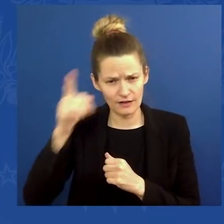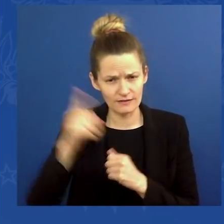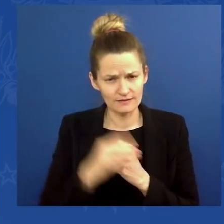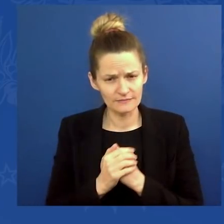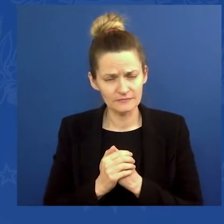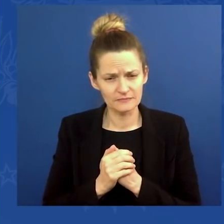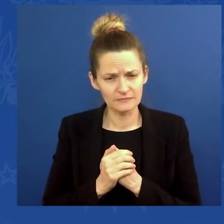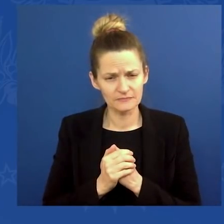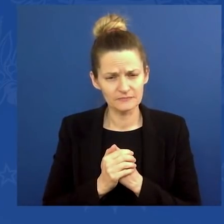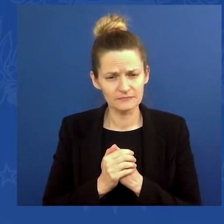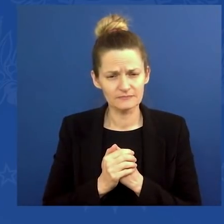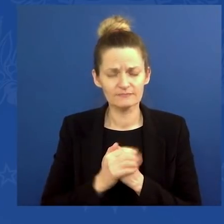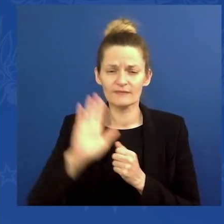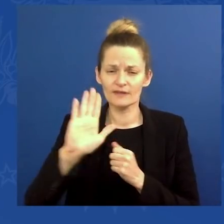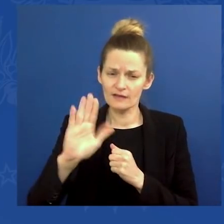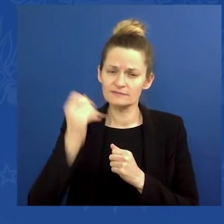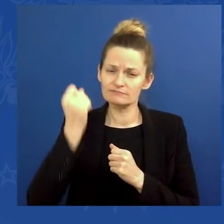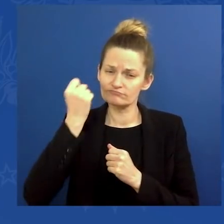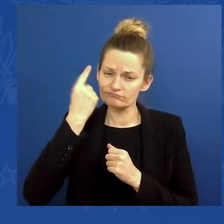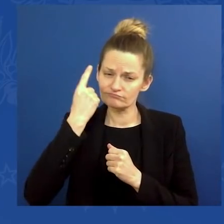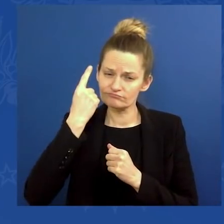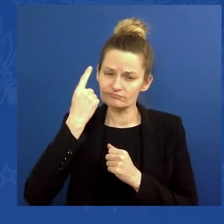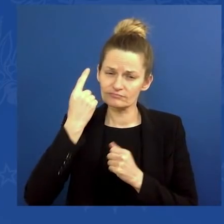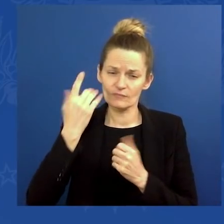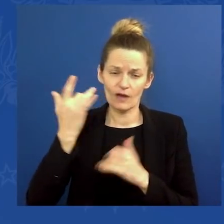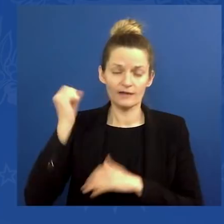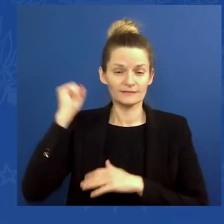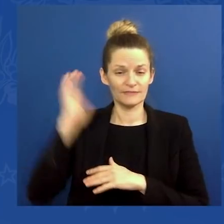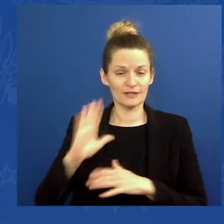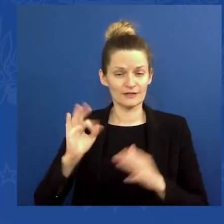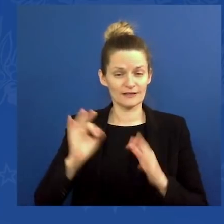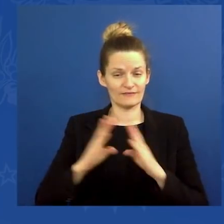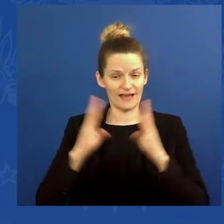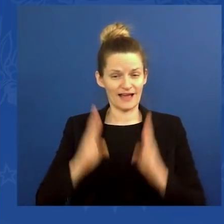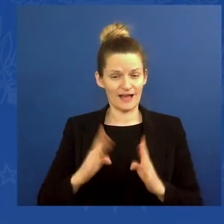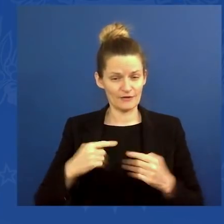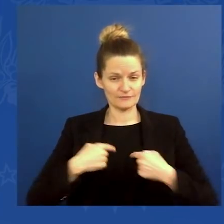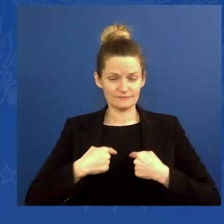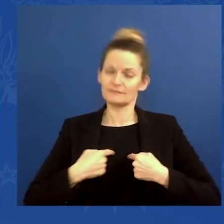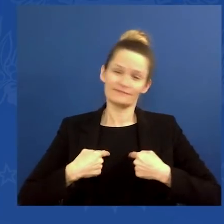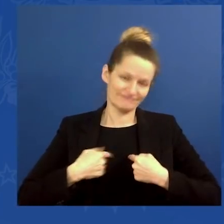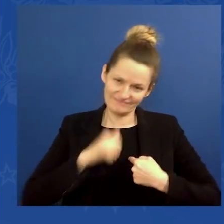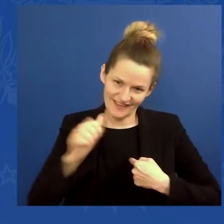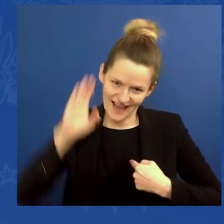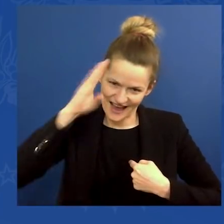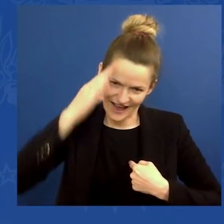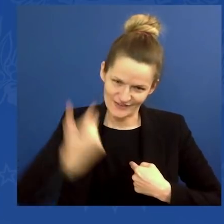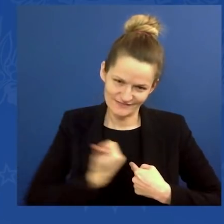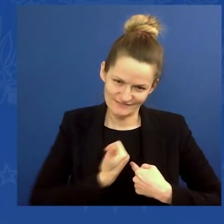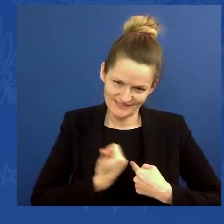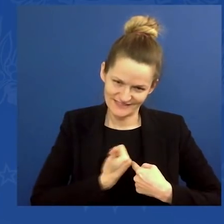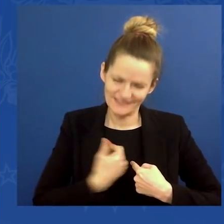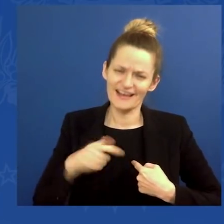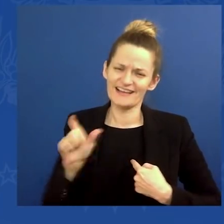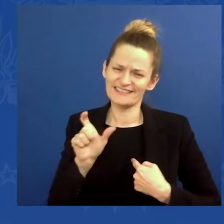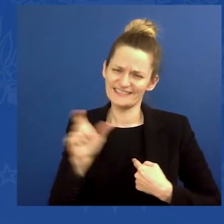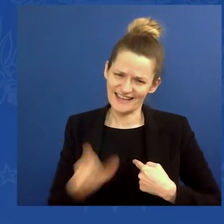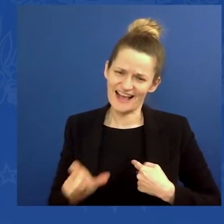And even though the speaker of the House is not Irish -- Italian-American, I don't have Irish grandparents,